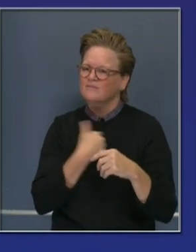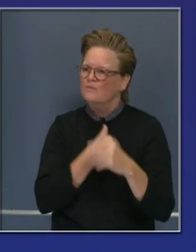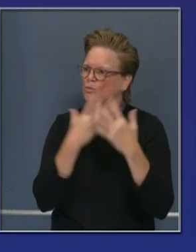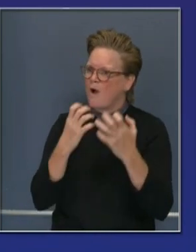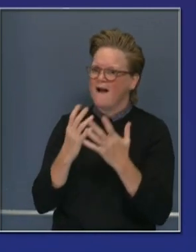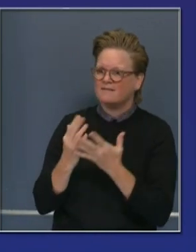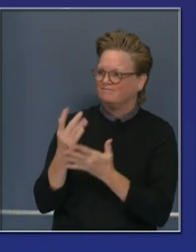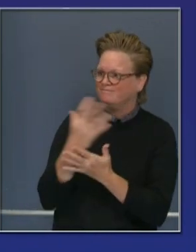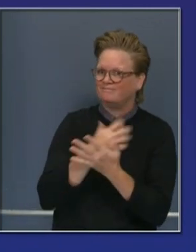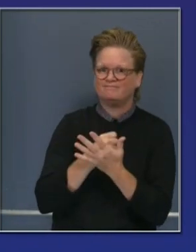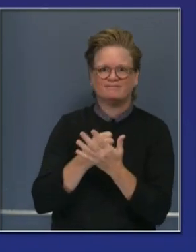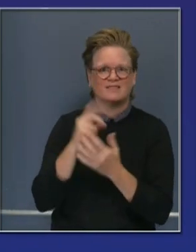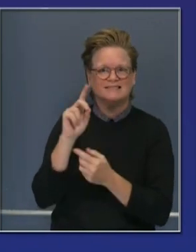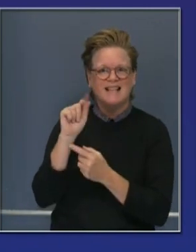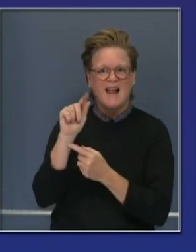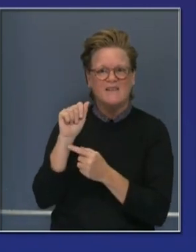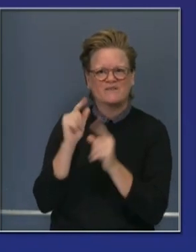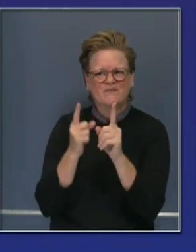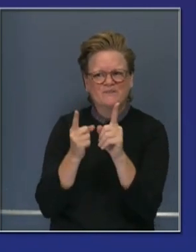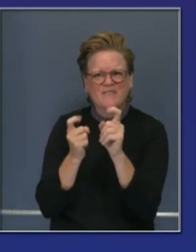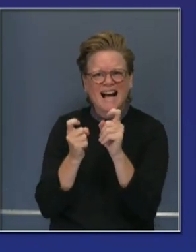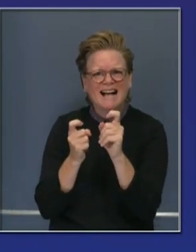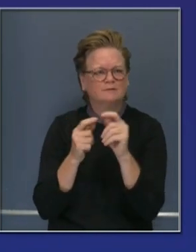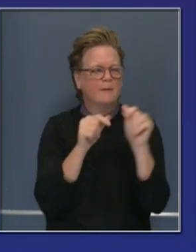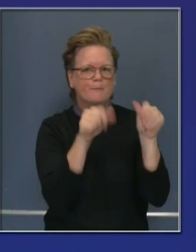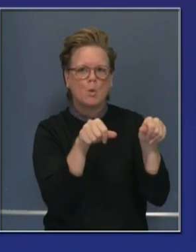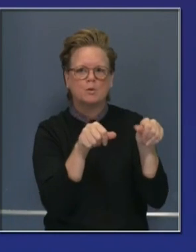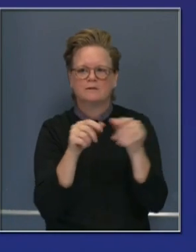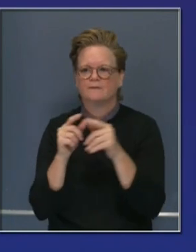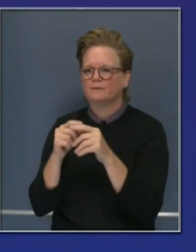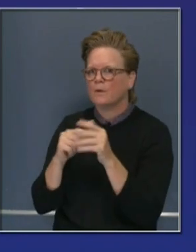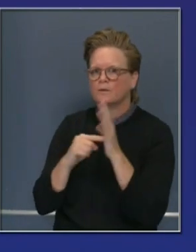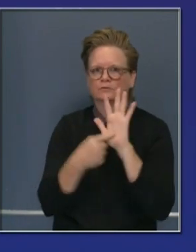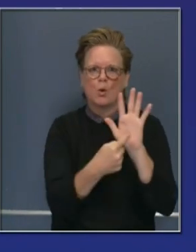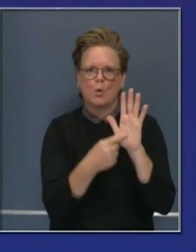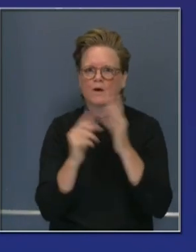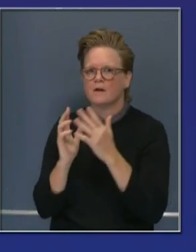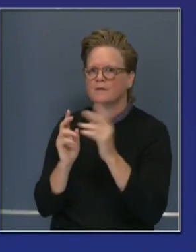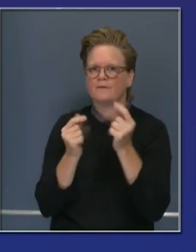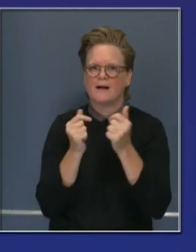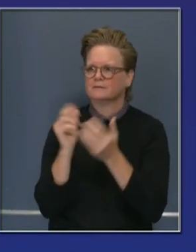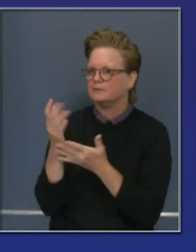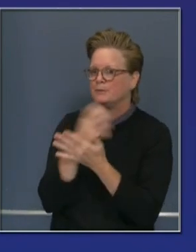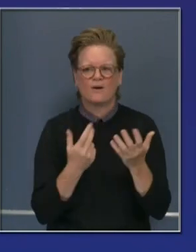EVERY WEEK WE WILL ASSESS AND UPDATE THE EPIDEMIOLOGICAL DATA